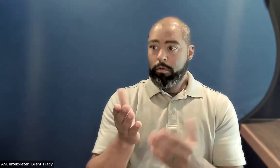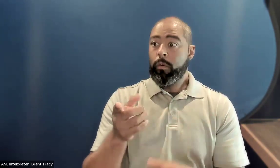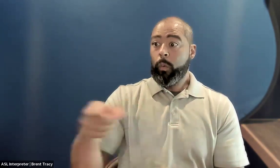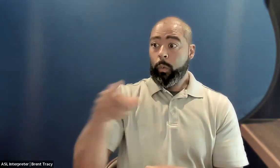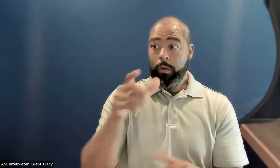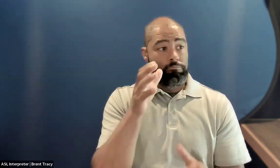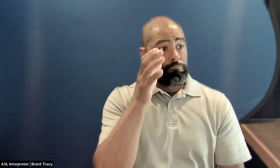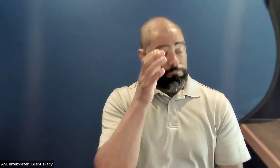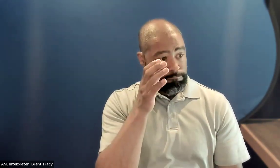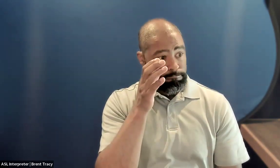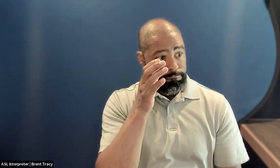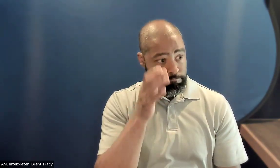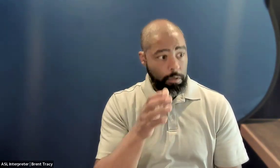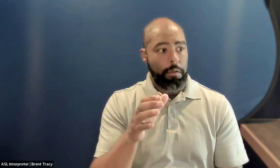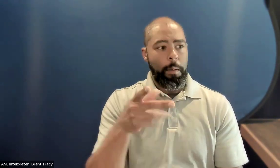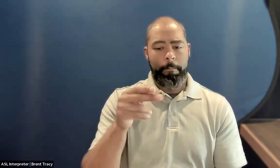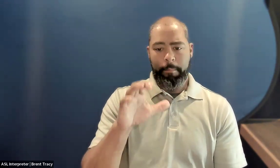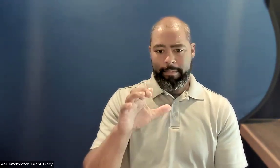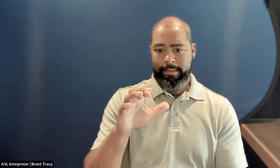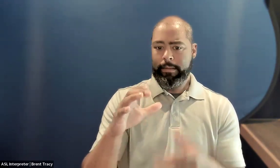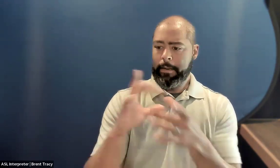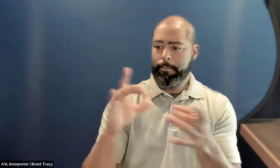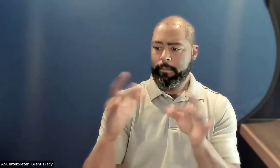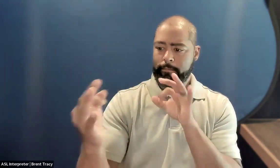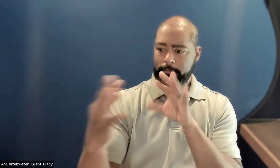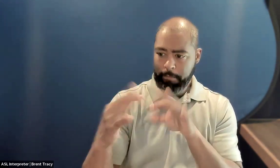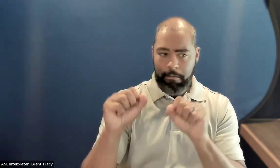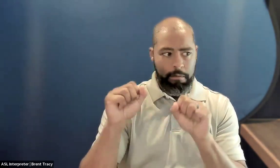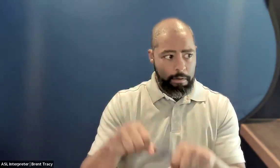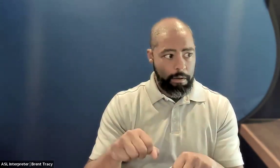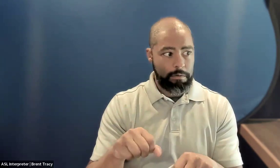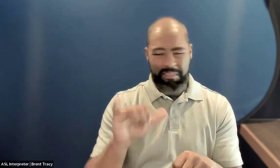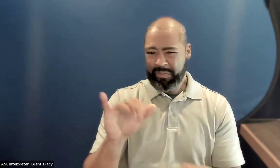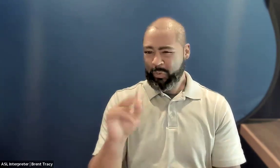We're also open to holding focus, smaller focus group discussions upon request.